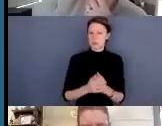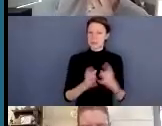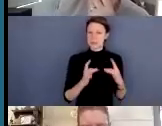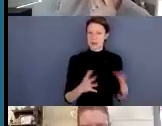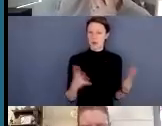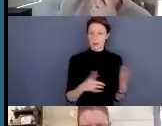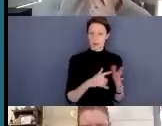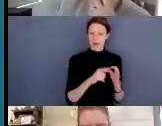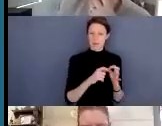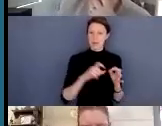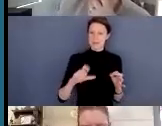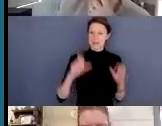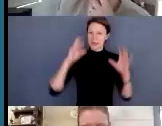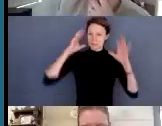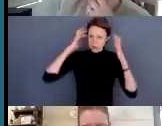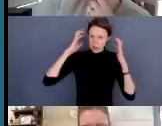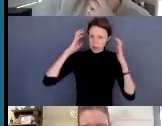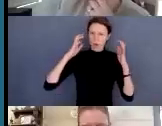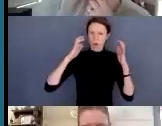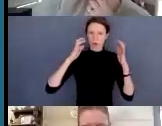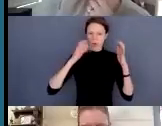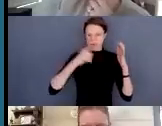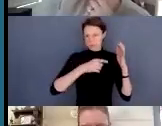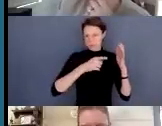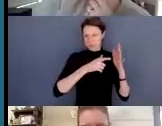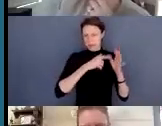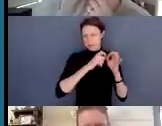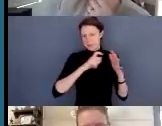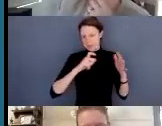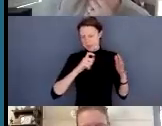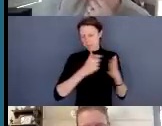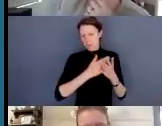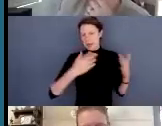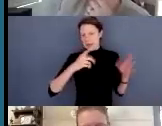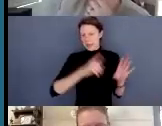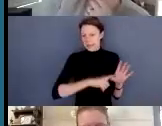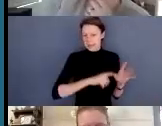and sort of floated around the public broadcaster for a number of years, did some time in television